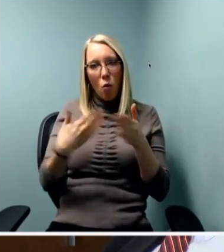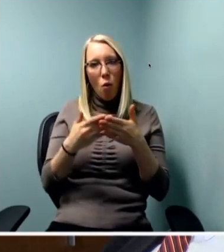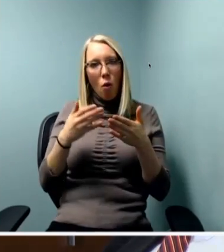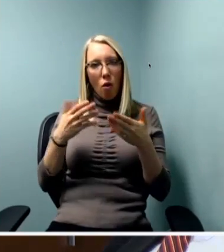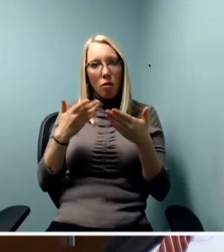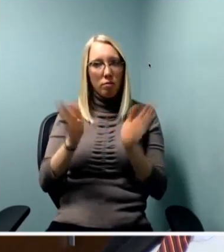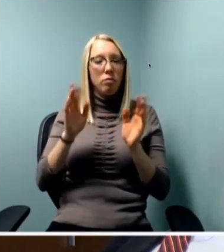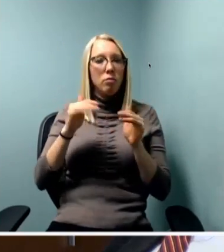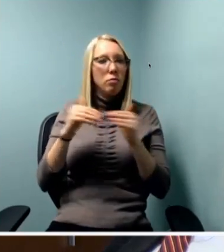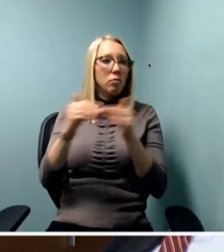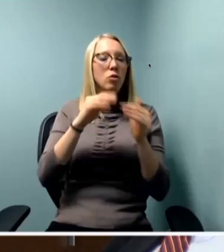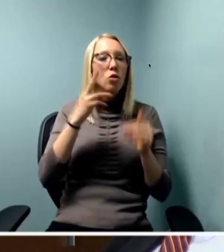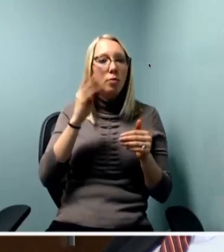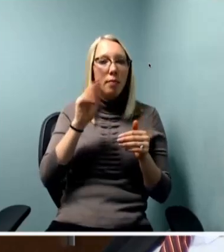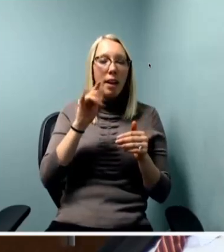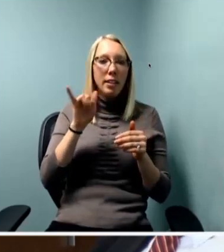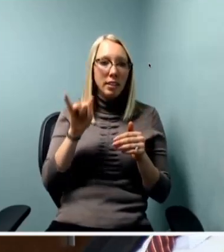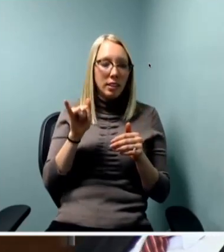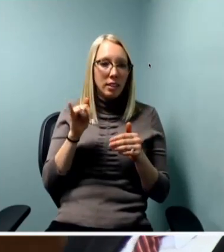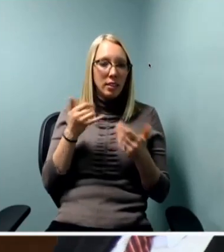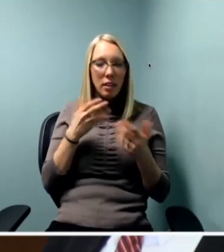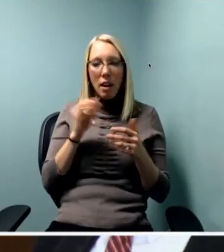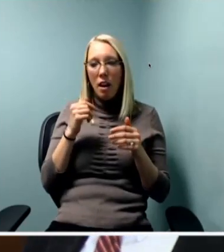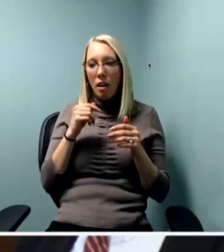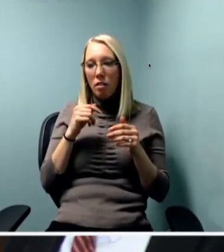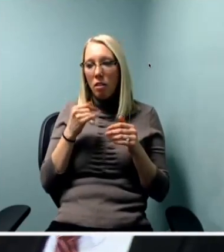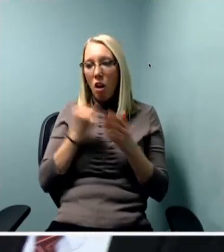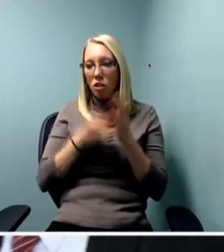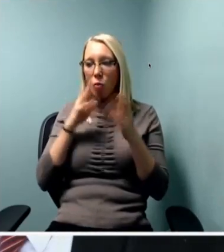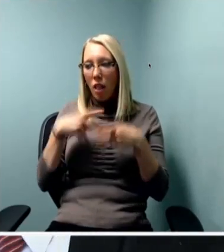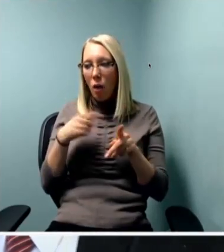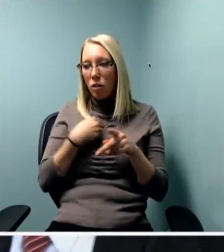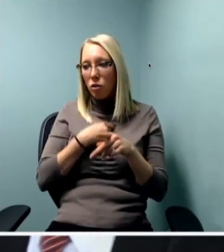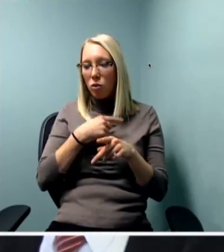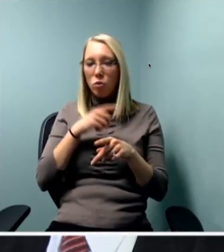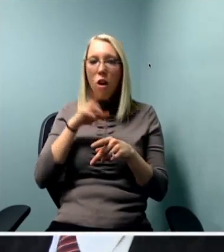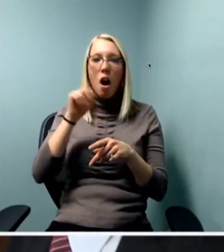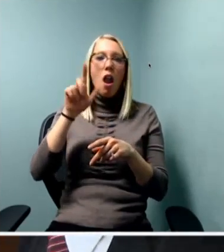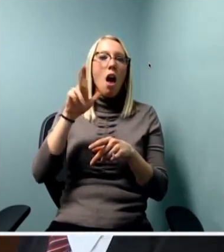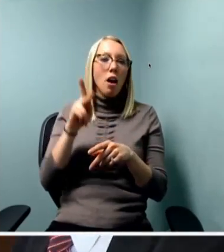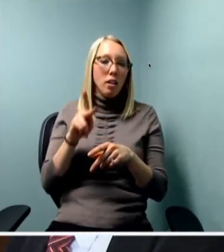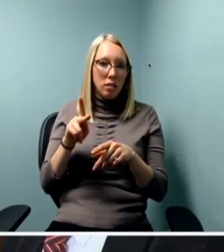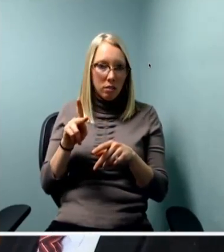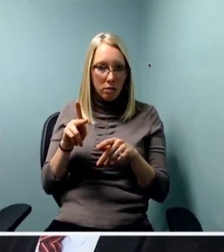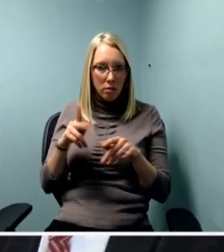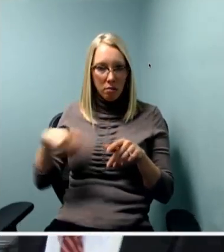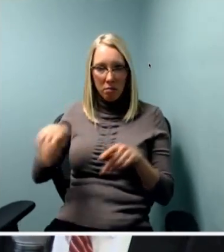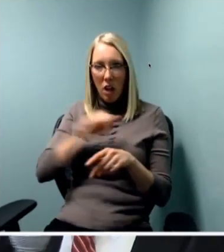can unlock the channels to allow yourself to be who you are. Very good!